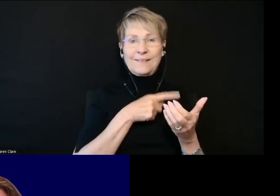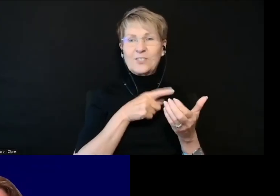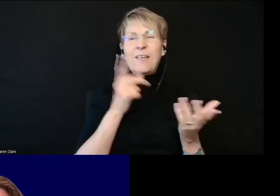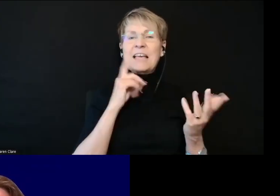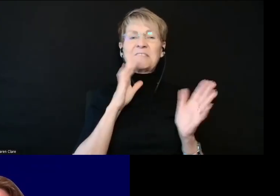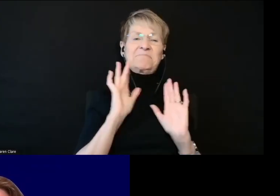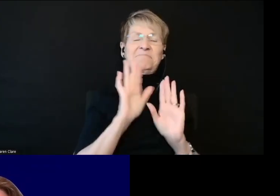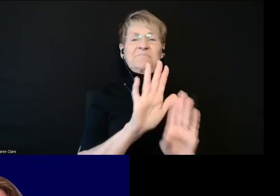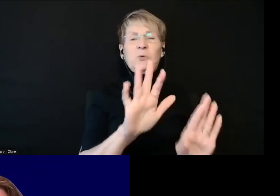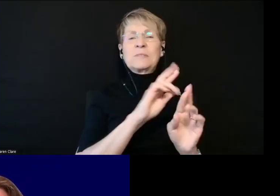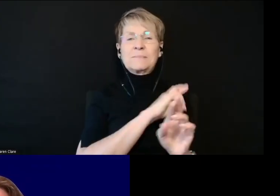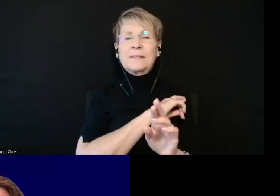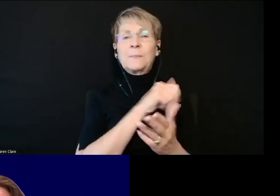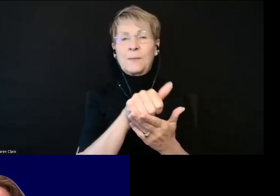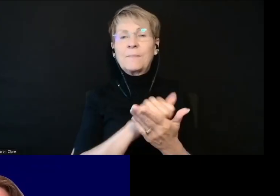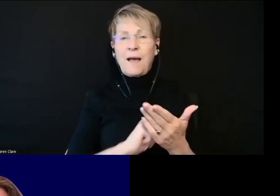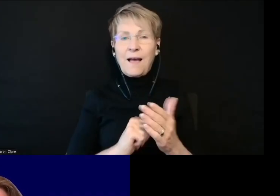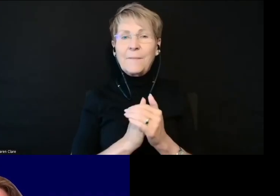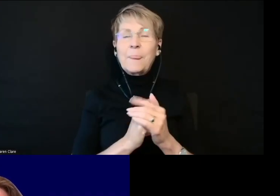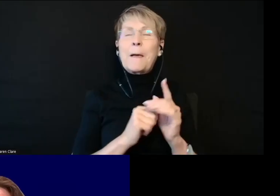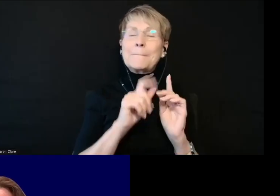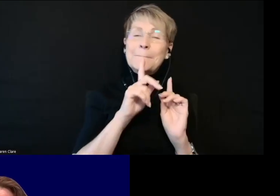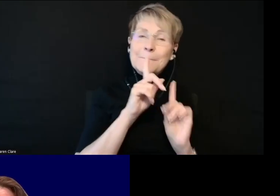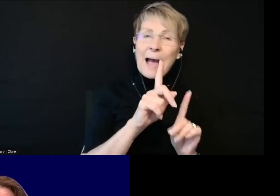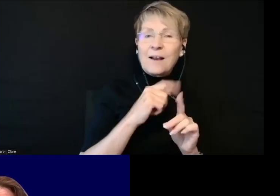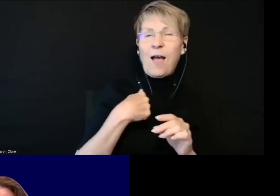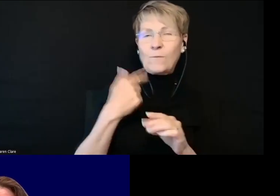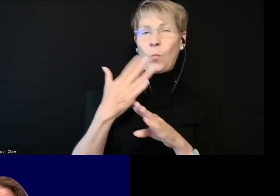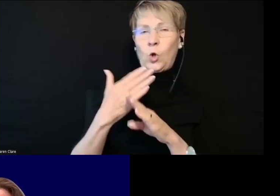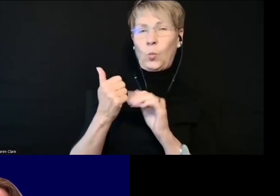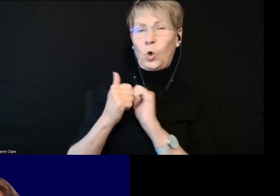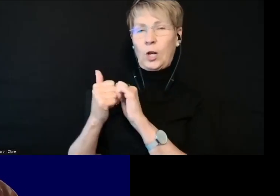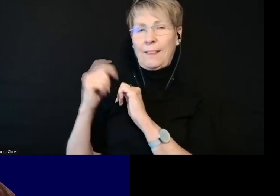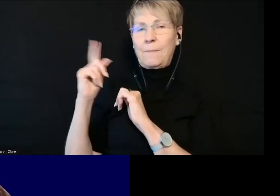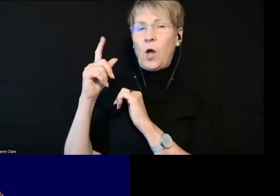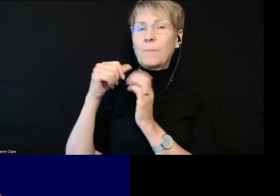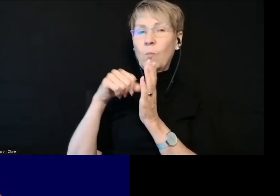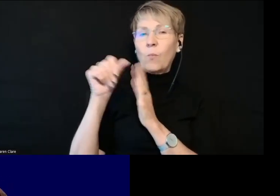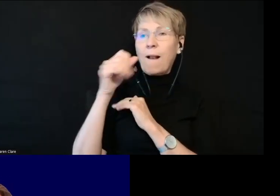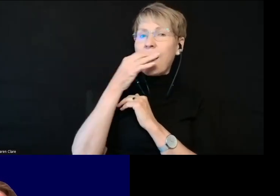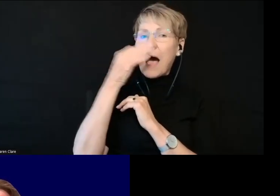but, for example, I do know that my colleague at the moment is going to be applying for a smart